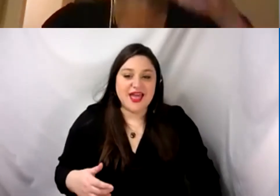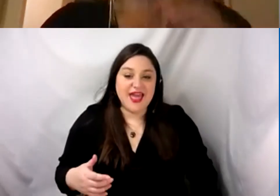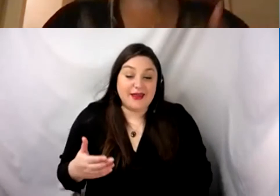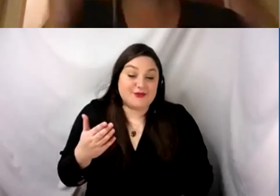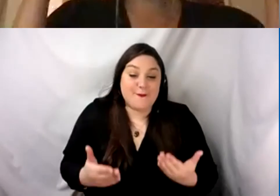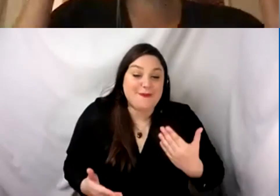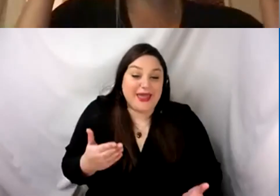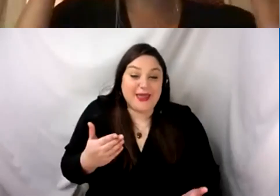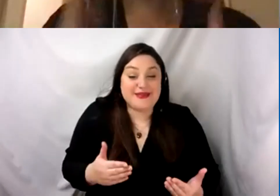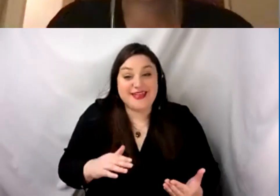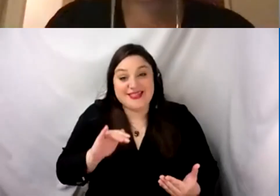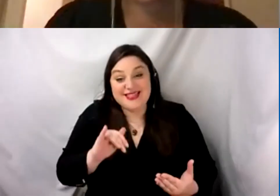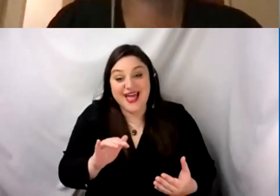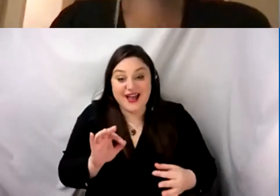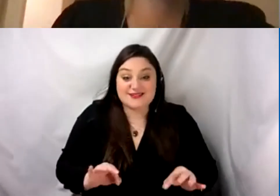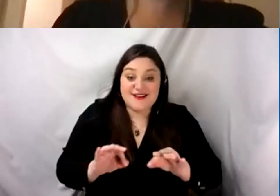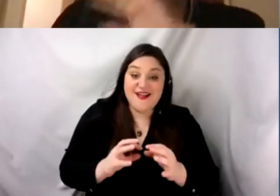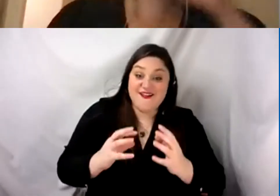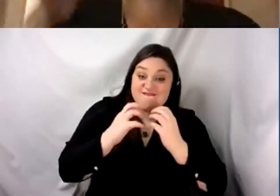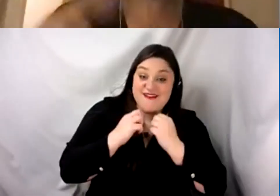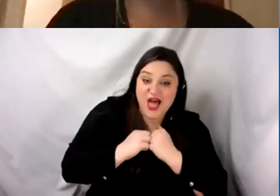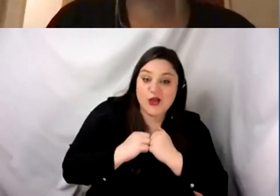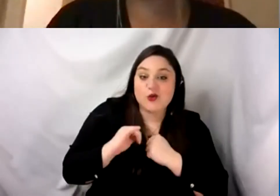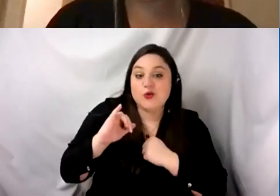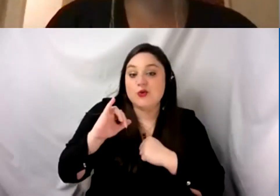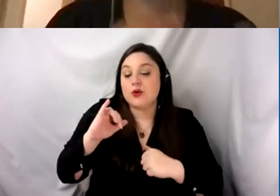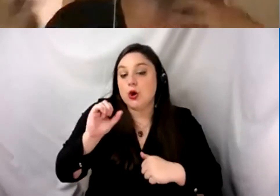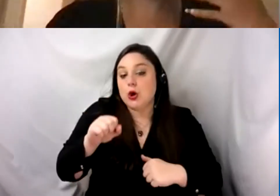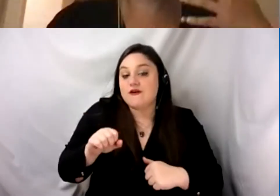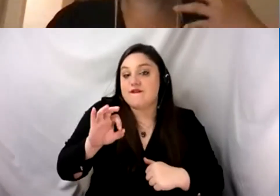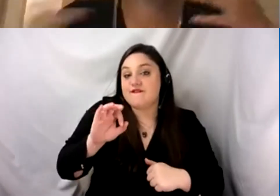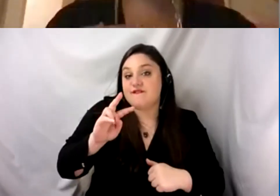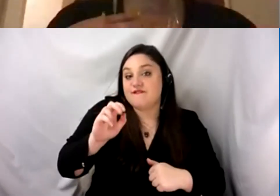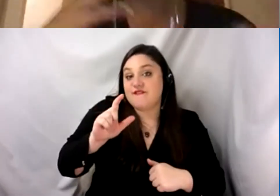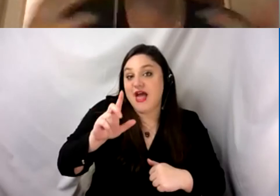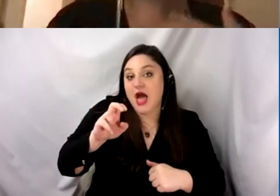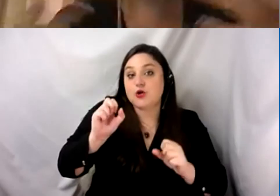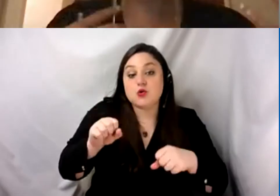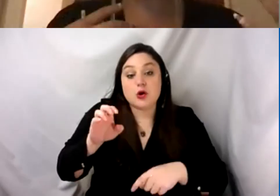from recording events and having them streamed after the fact. But this idea that we can charge for that as a particularly appealing